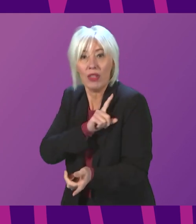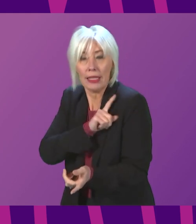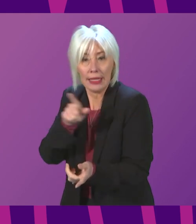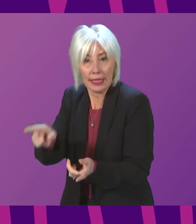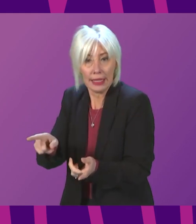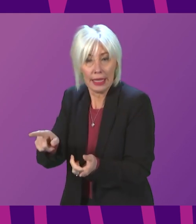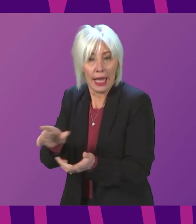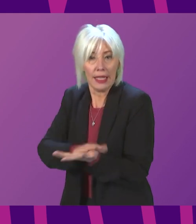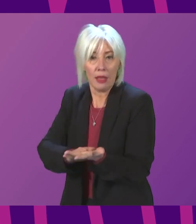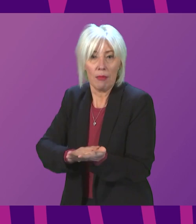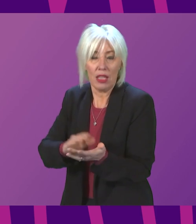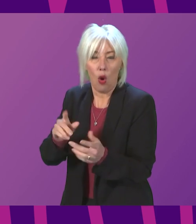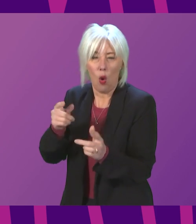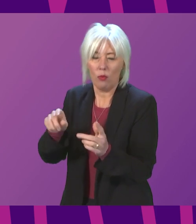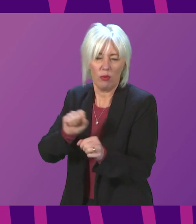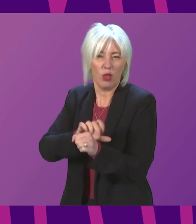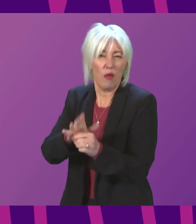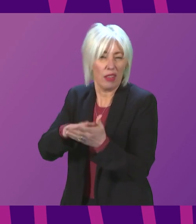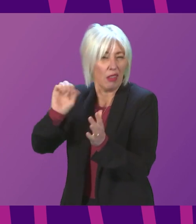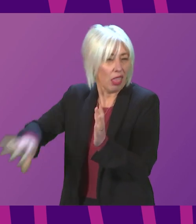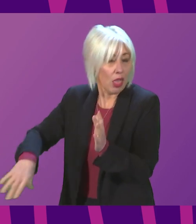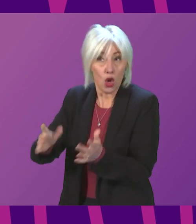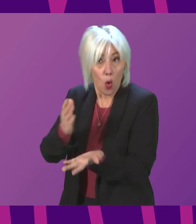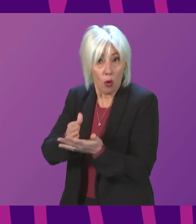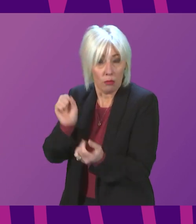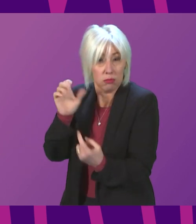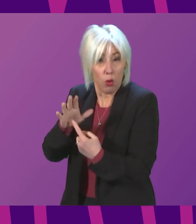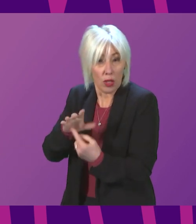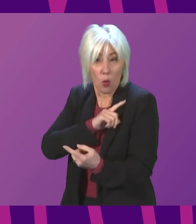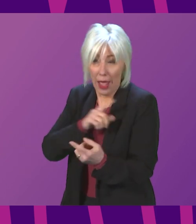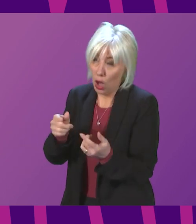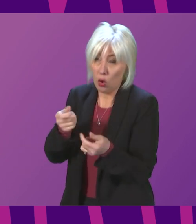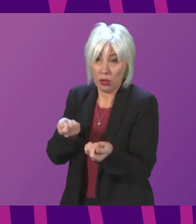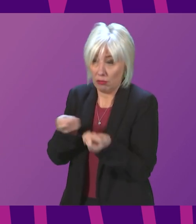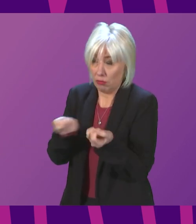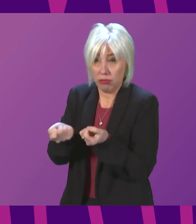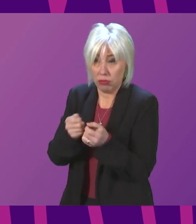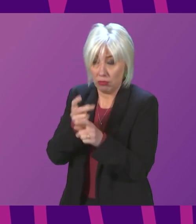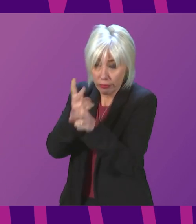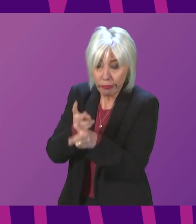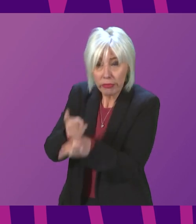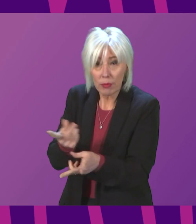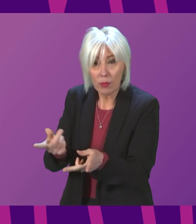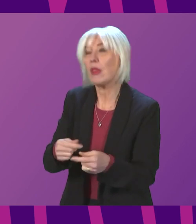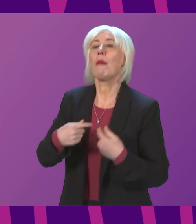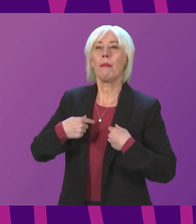We will continue to publish evidence and data, but I will also continue to do the job that